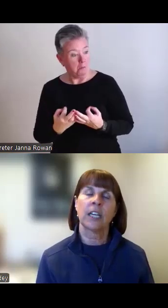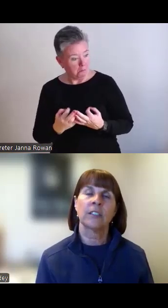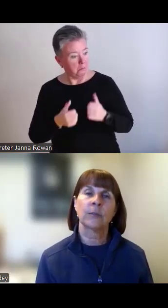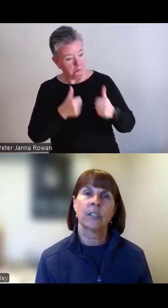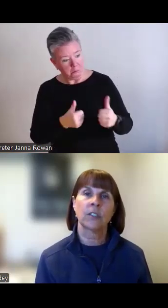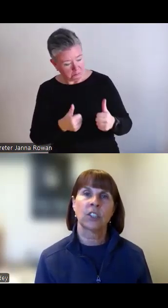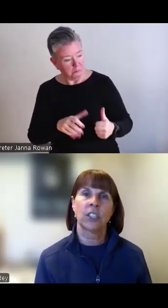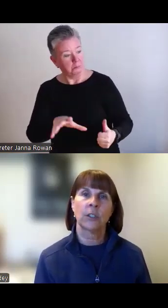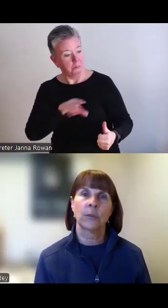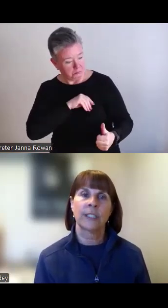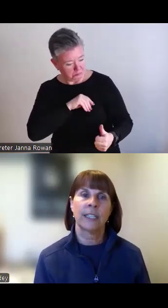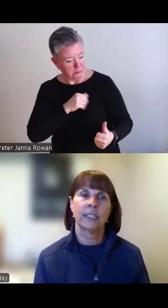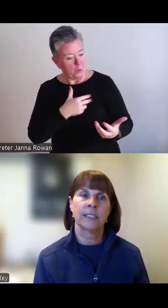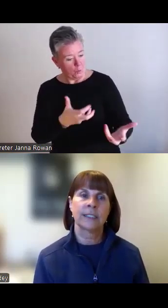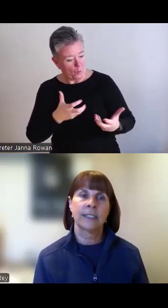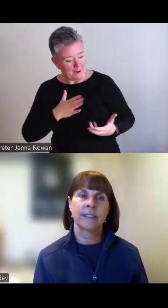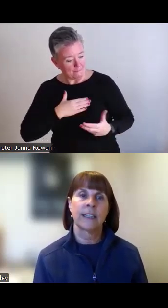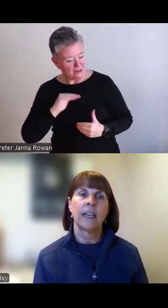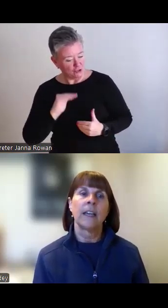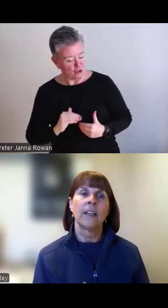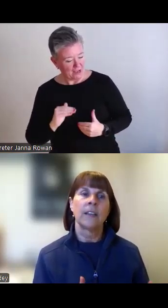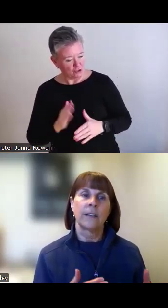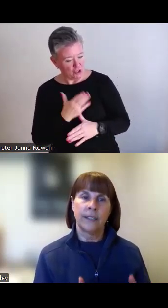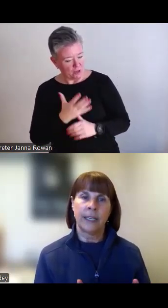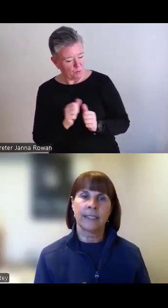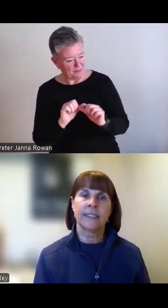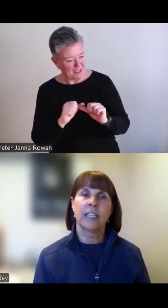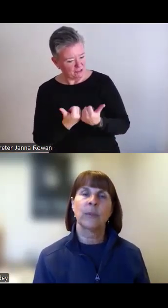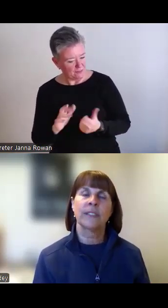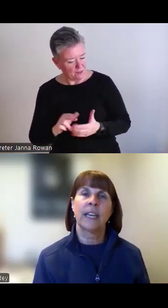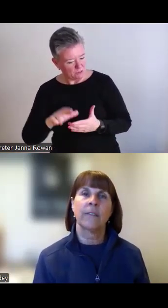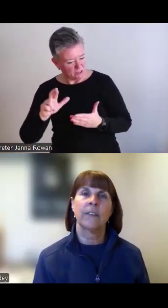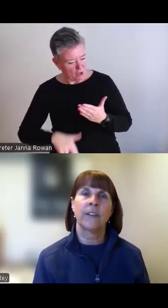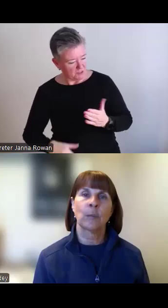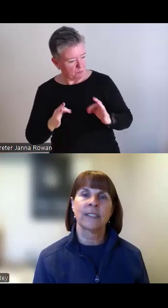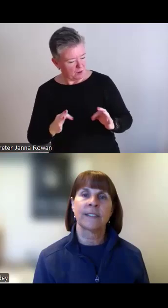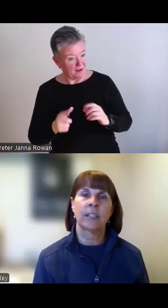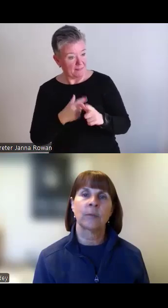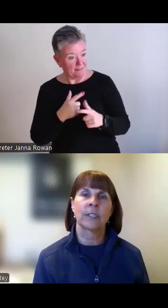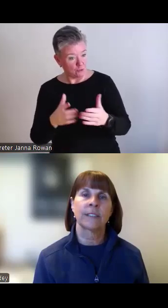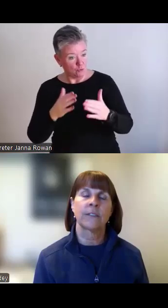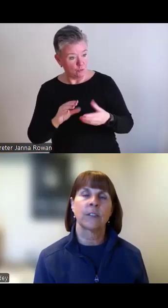their child's results shared with the agencies, next step is to have the family sign a release